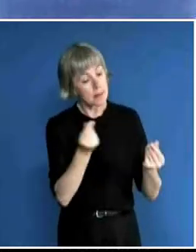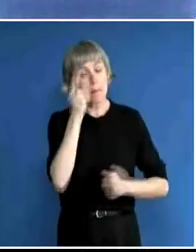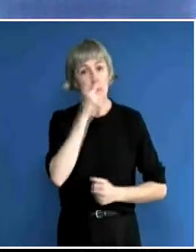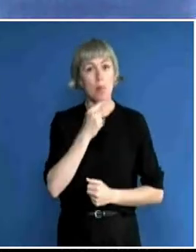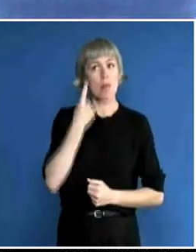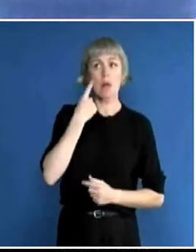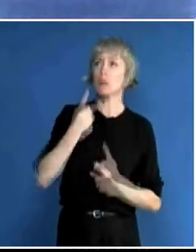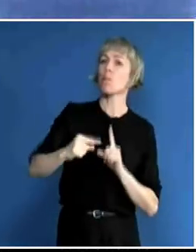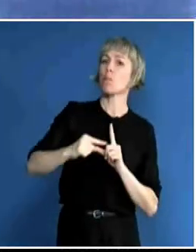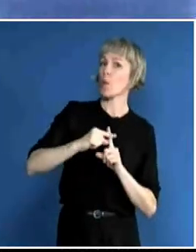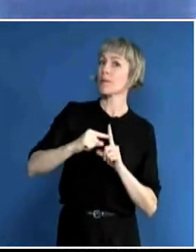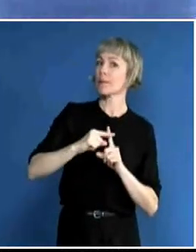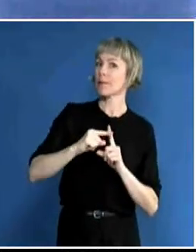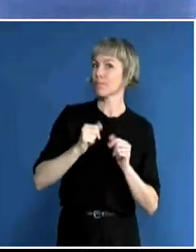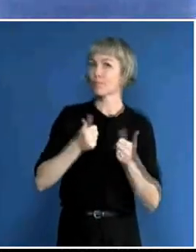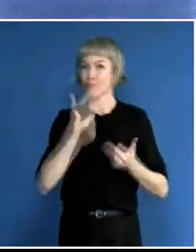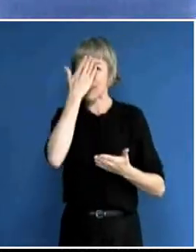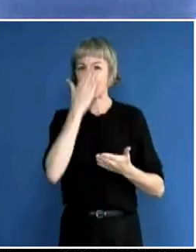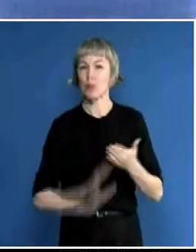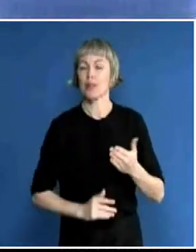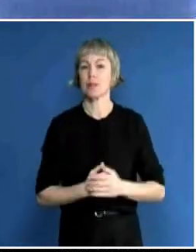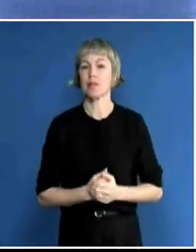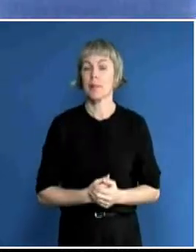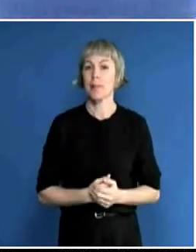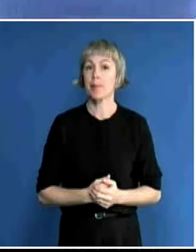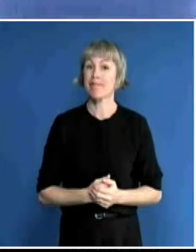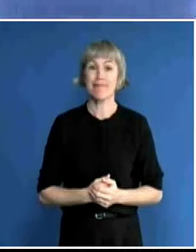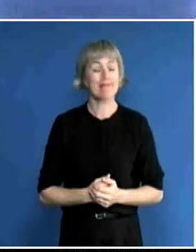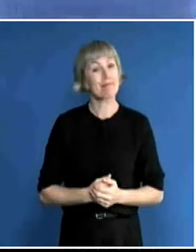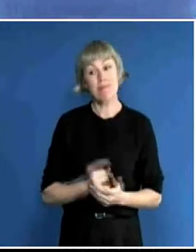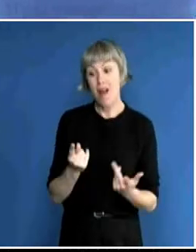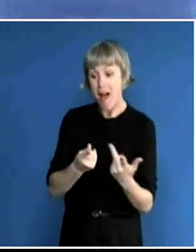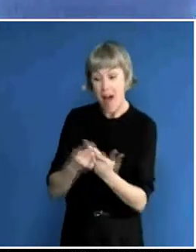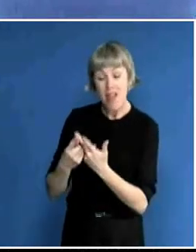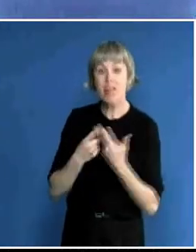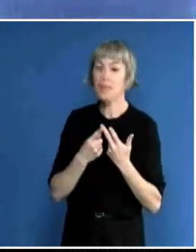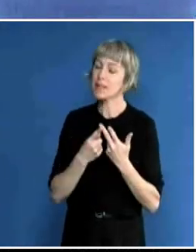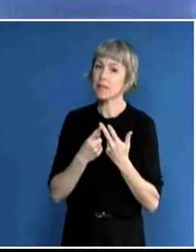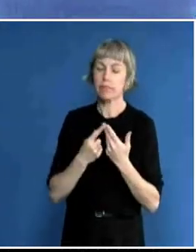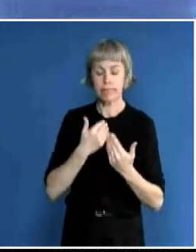Other people, however, told you that the DES providers did not understand their